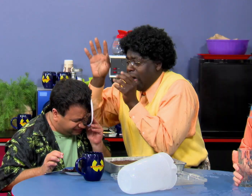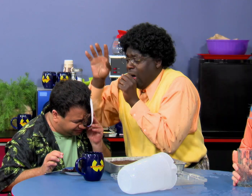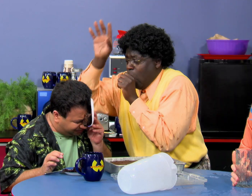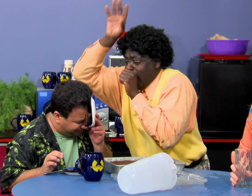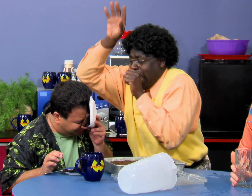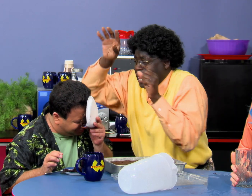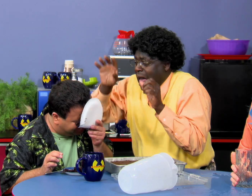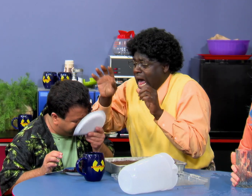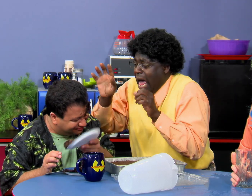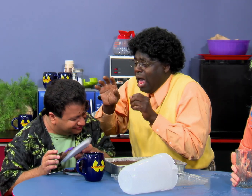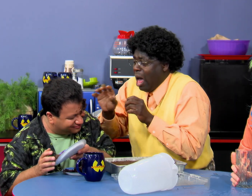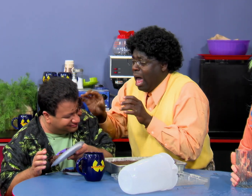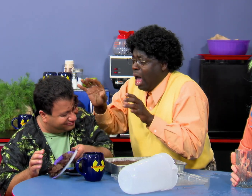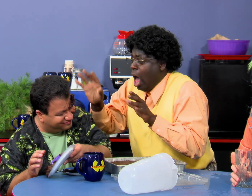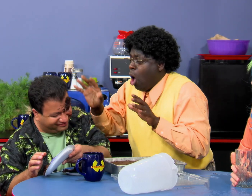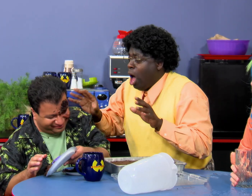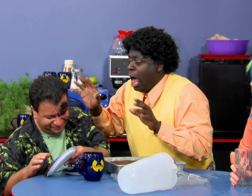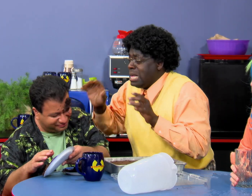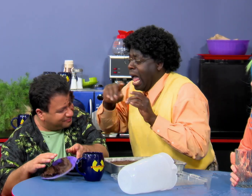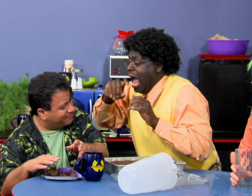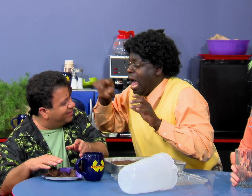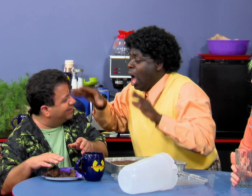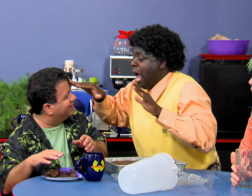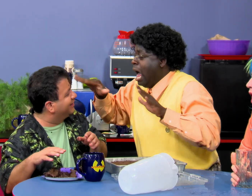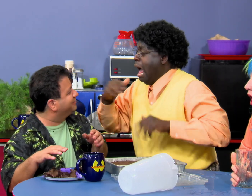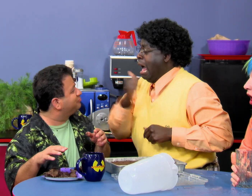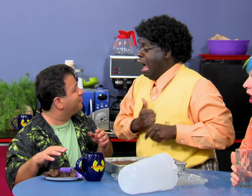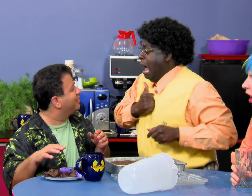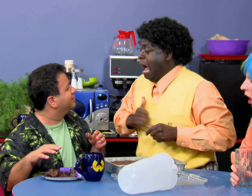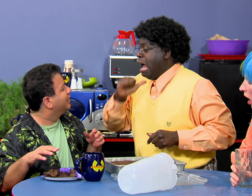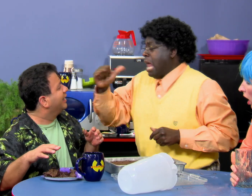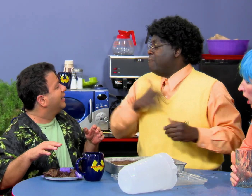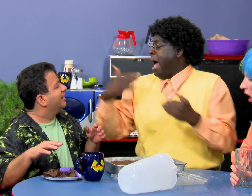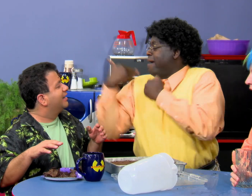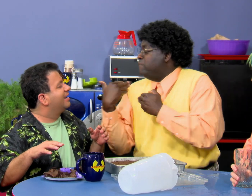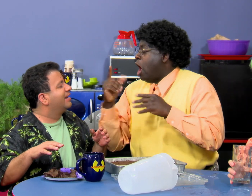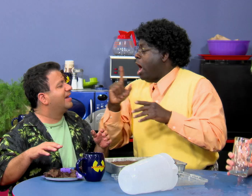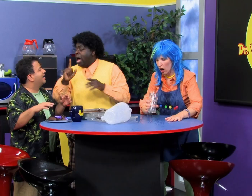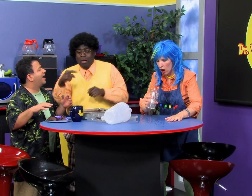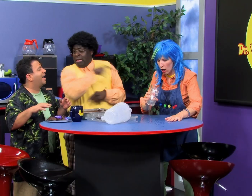OKAY. UM. HEY HEY, HEY, SORRY.